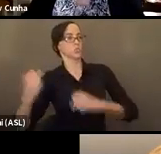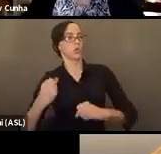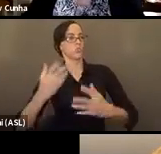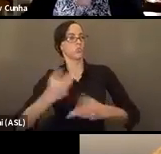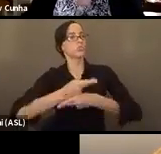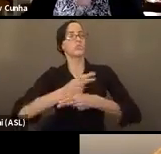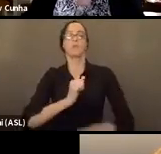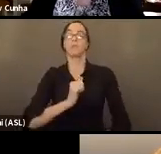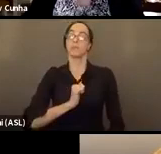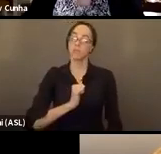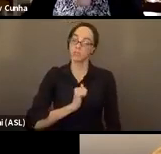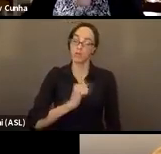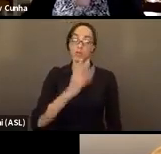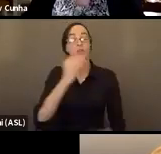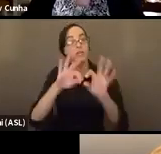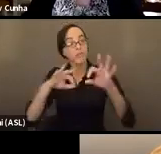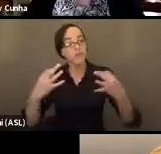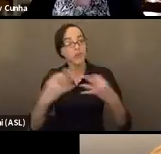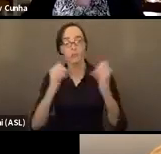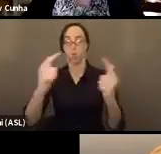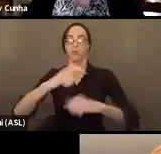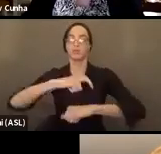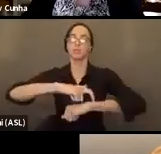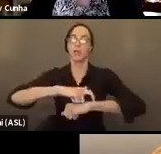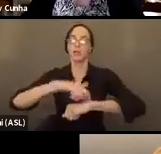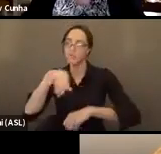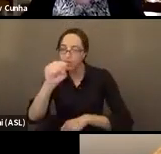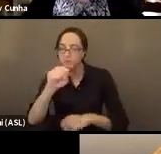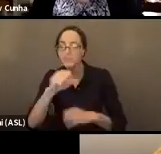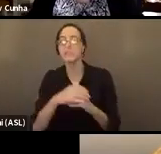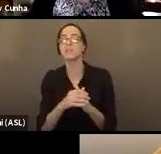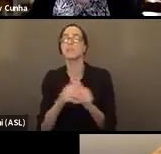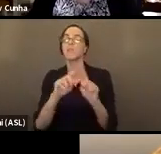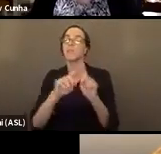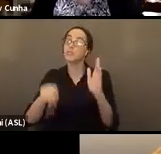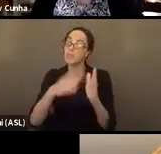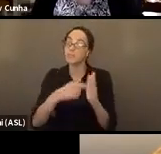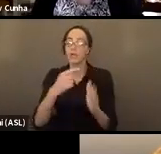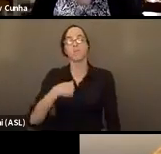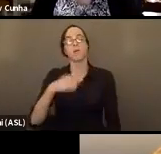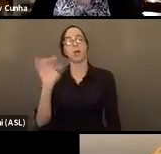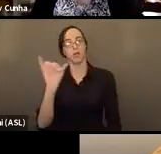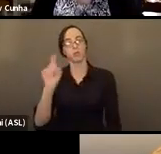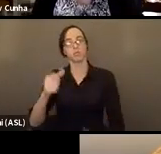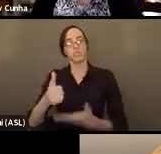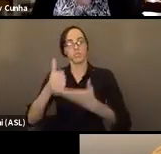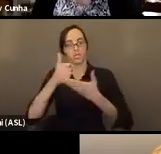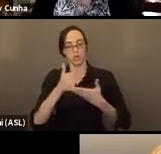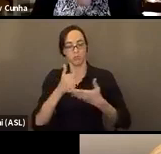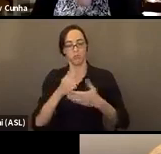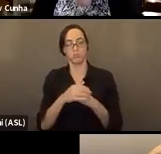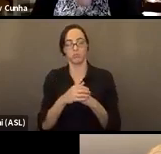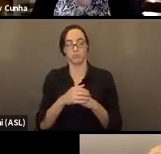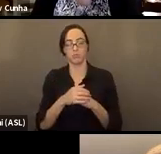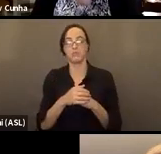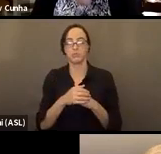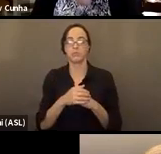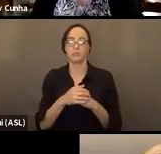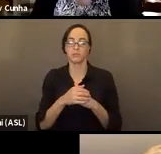and my family at all times but sometimes i also need help and to be able to know when to reach out